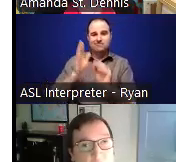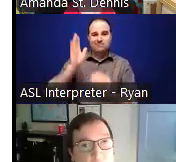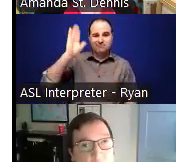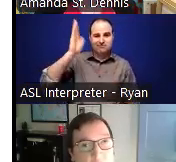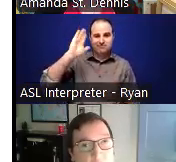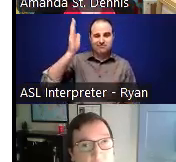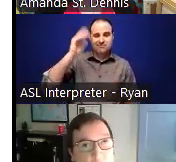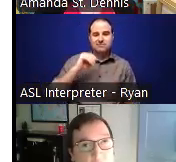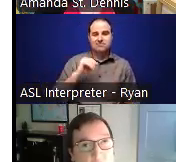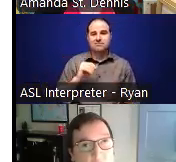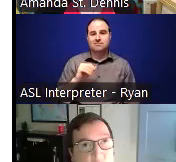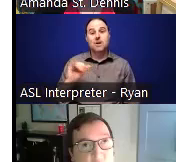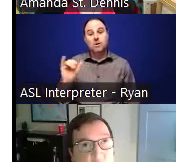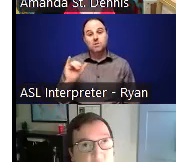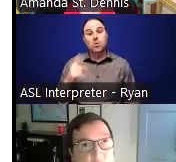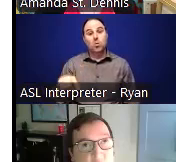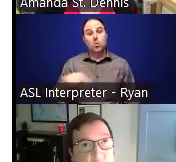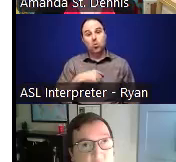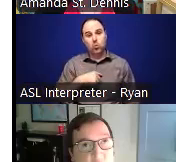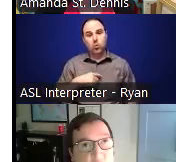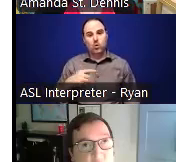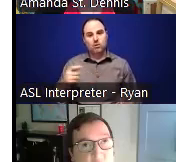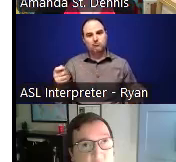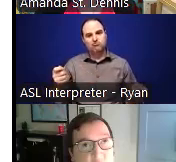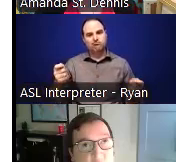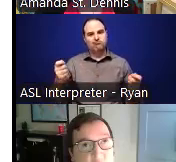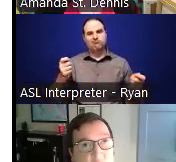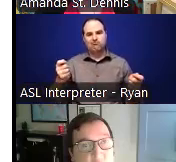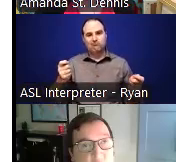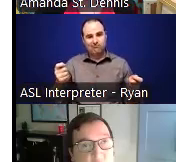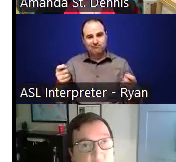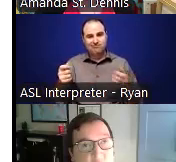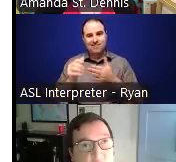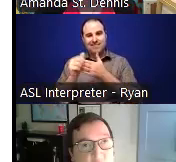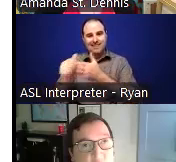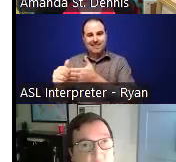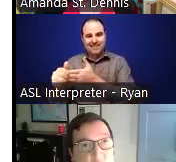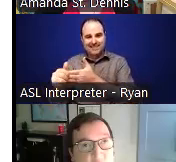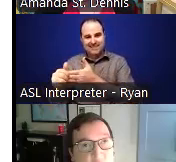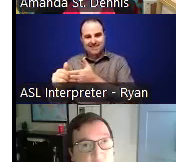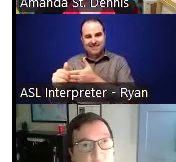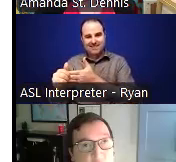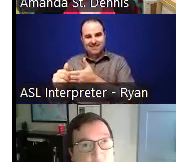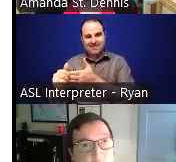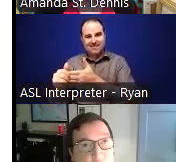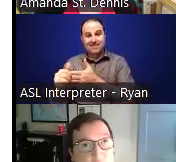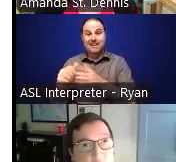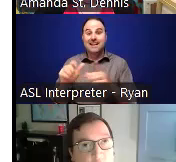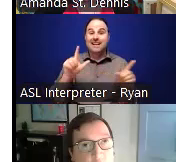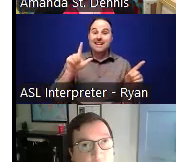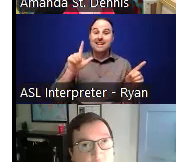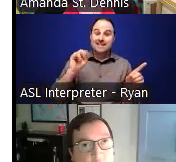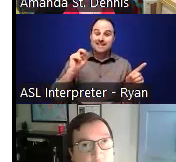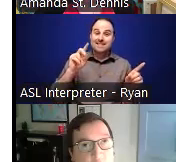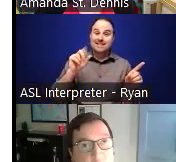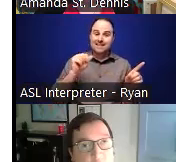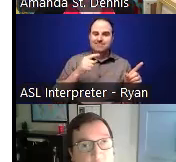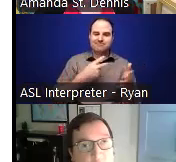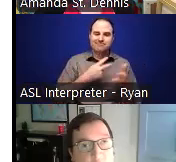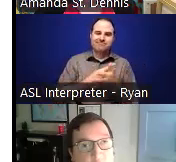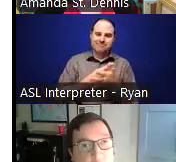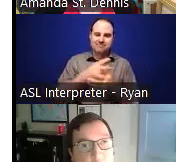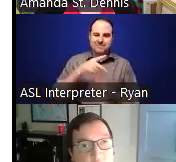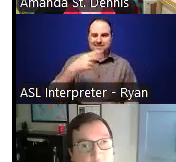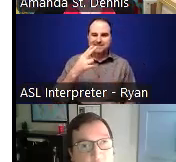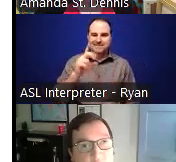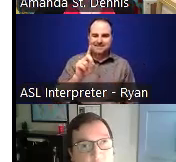the leads and take the reins. So I'm actually, Linda is the one with a PhD, but I am the